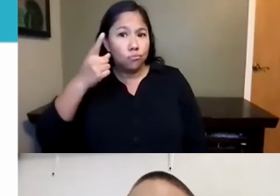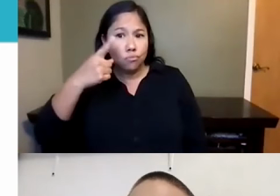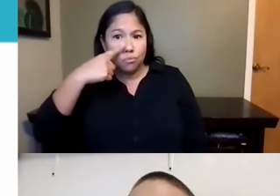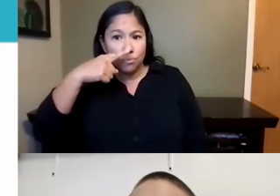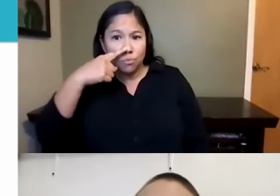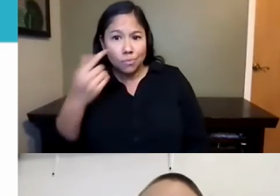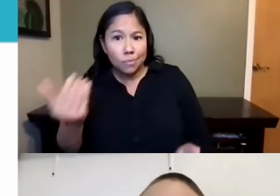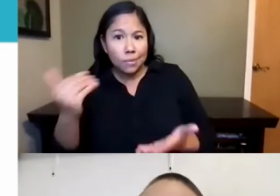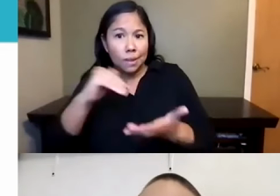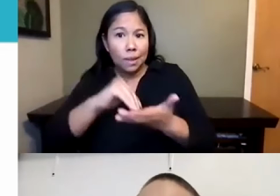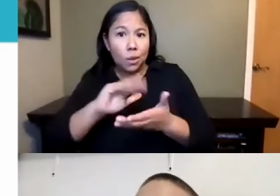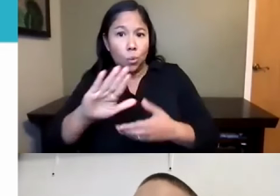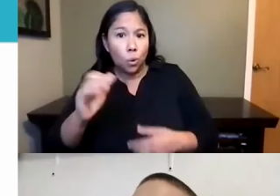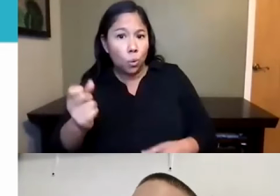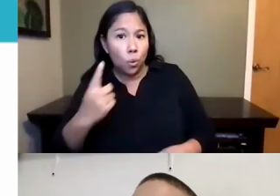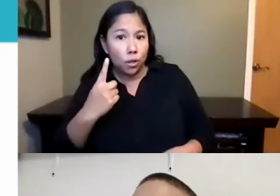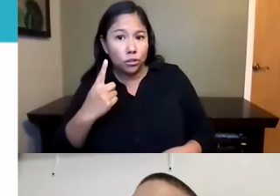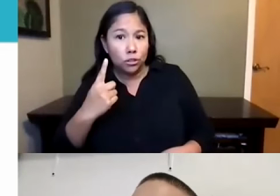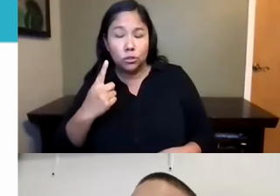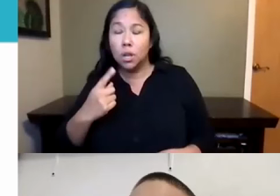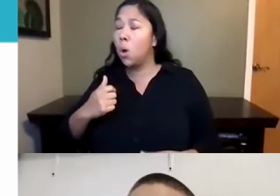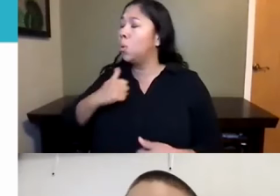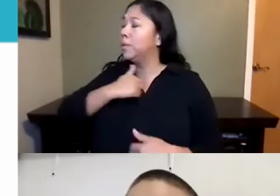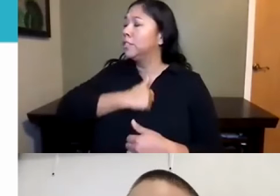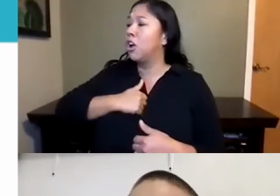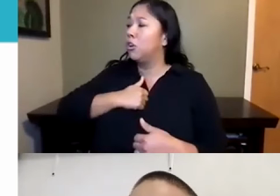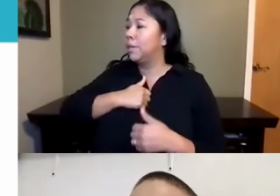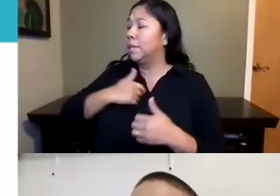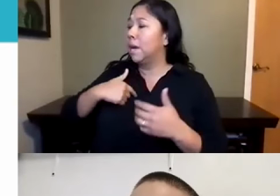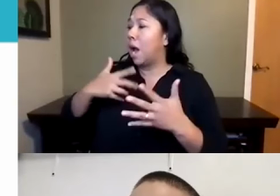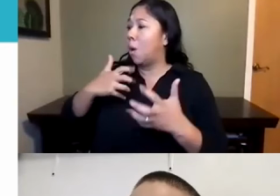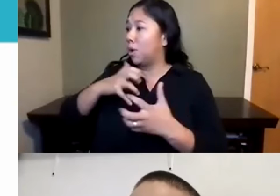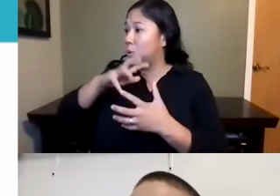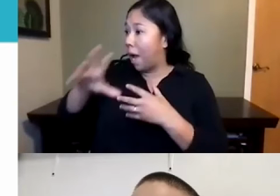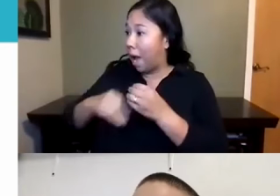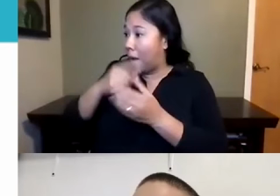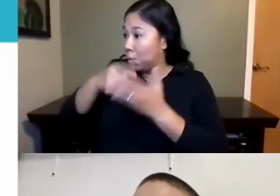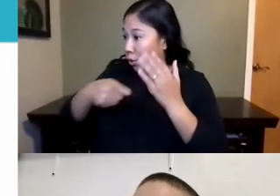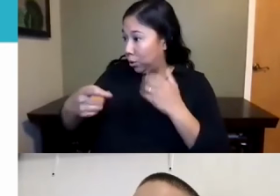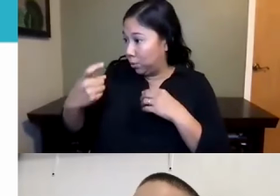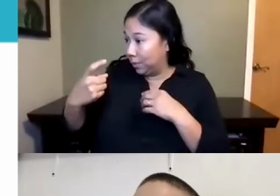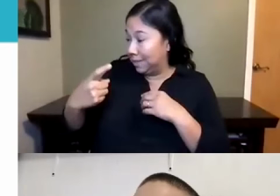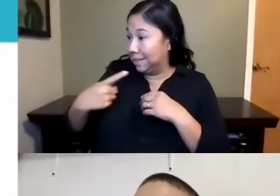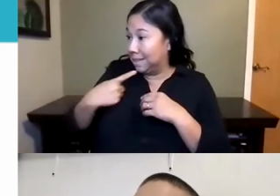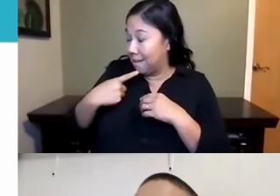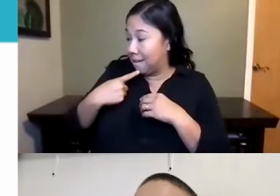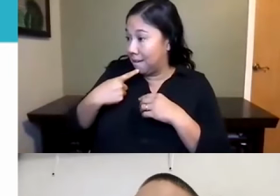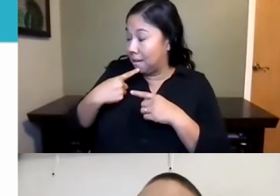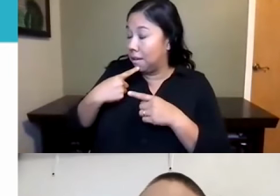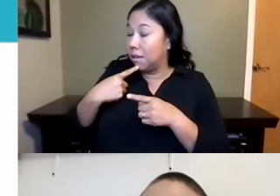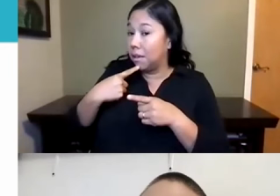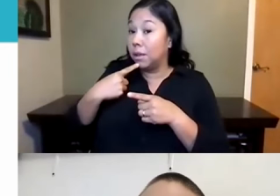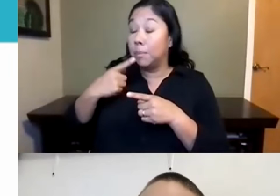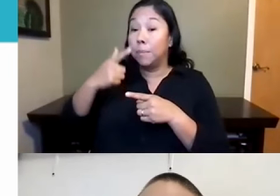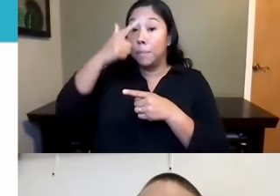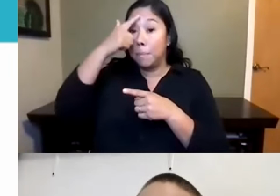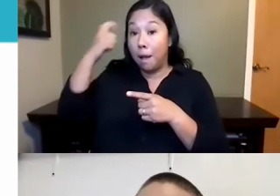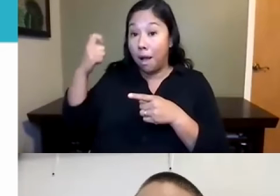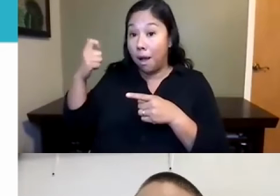Sorry. I just wanted to add to what you're saying. We have the Stay-at-Home